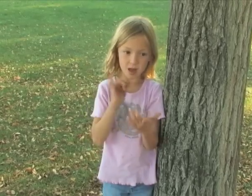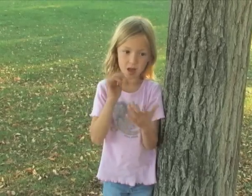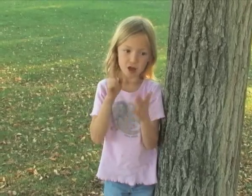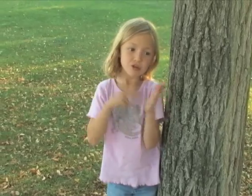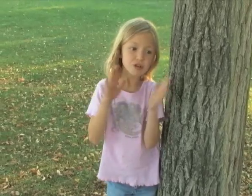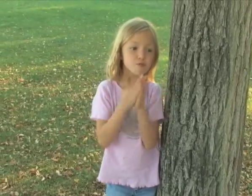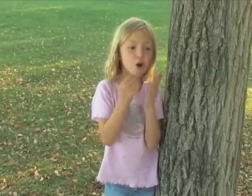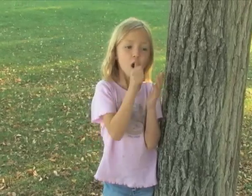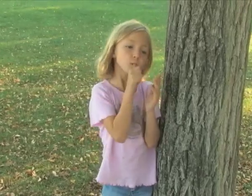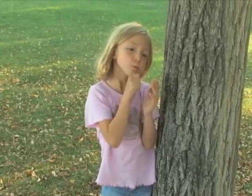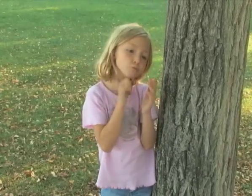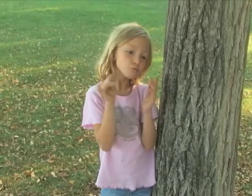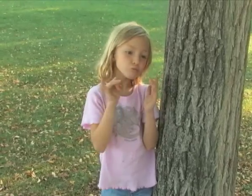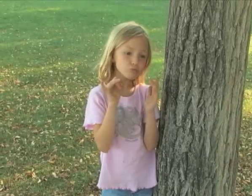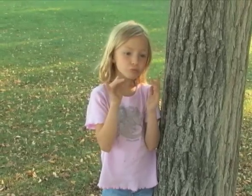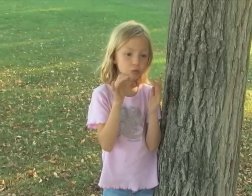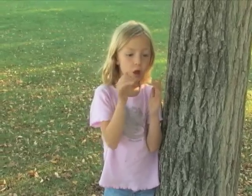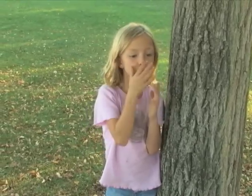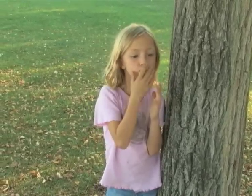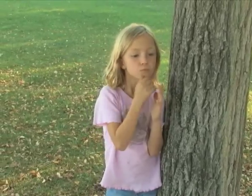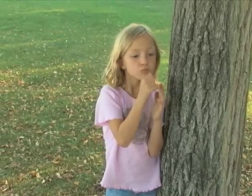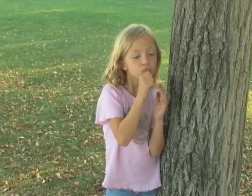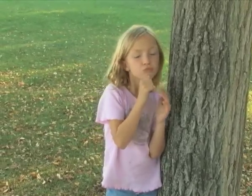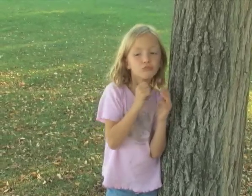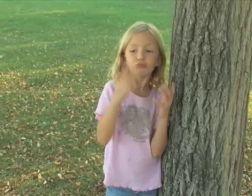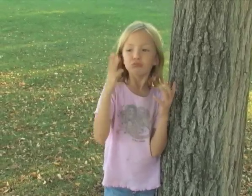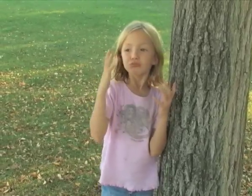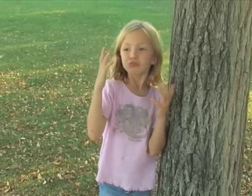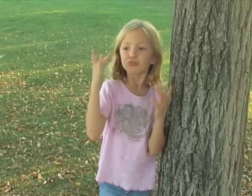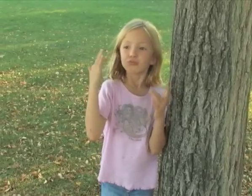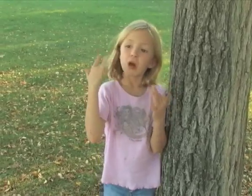I MIGHT READ A BOOK OR WAIT PATIENTLY.